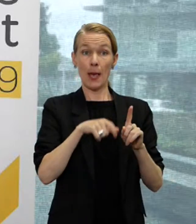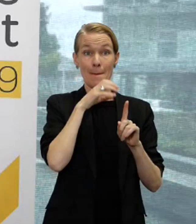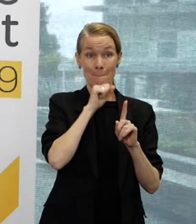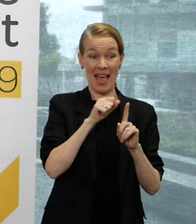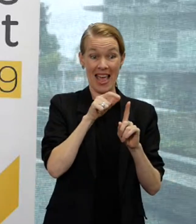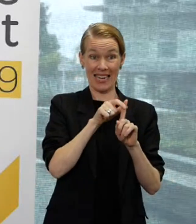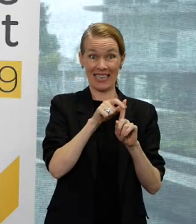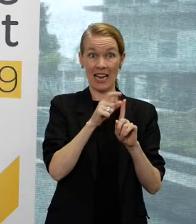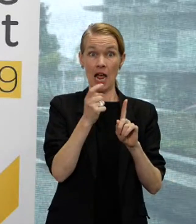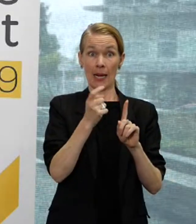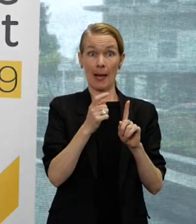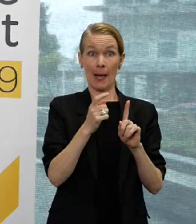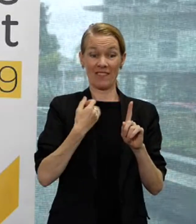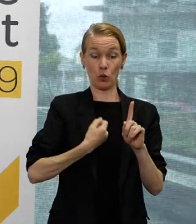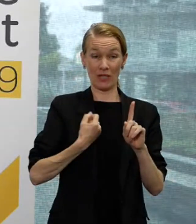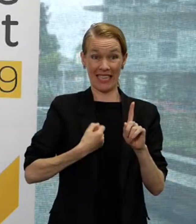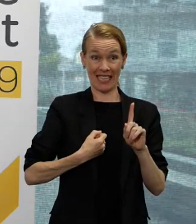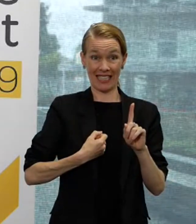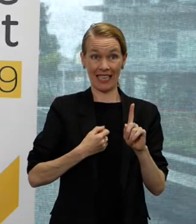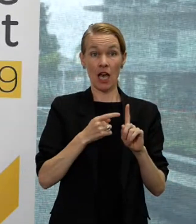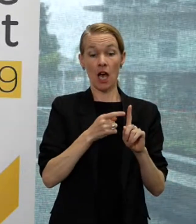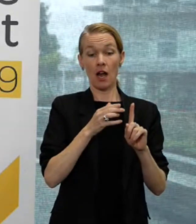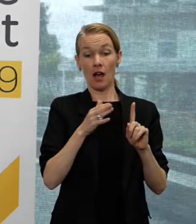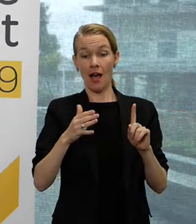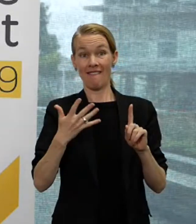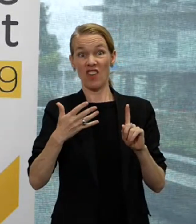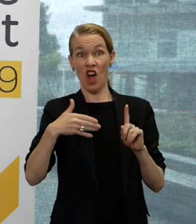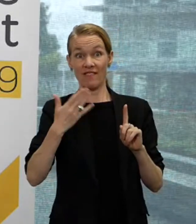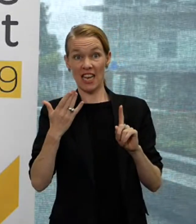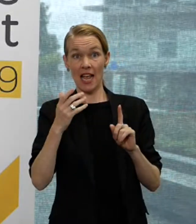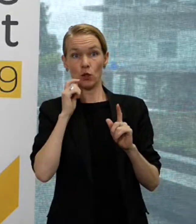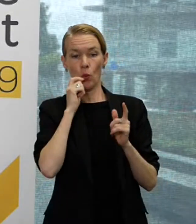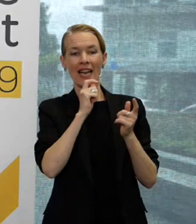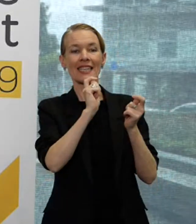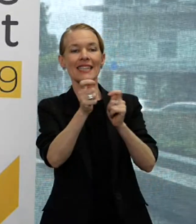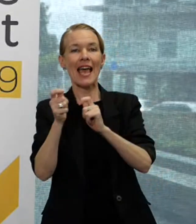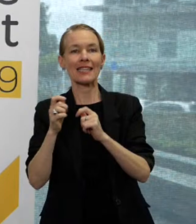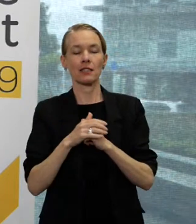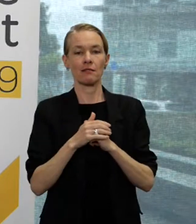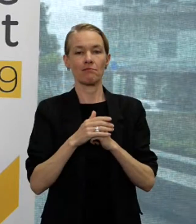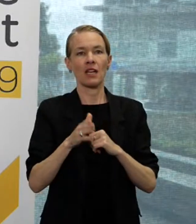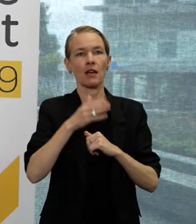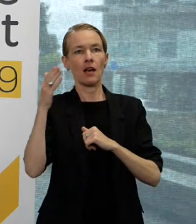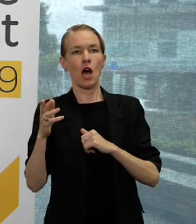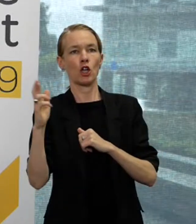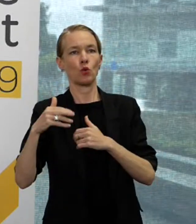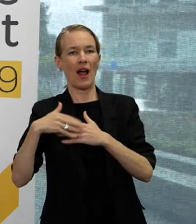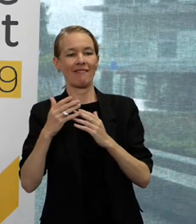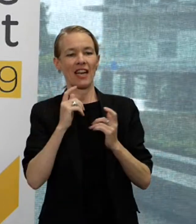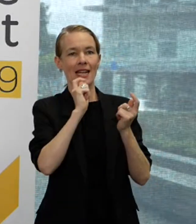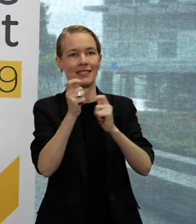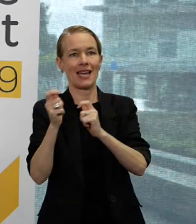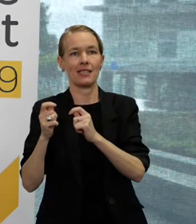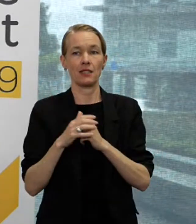symptoms, and then 12 days. So we do two or three tests during that period. In during that time close contacts